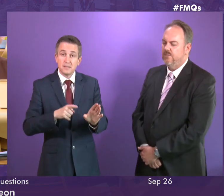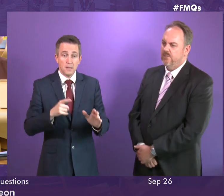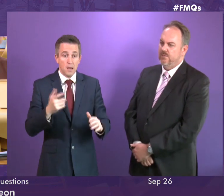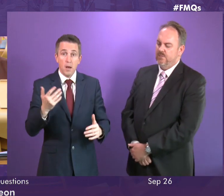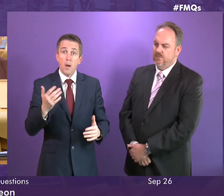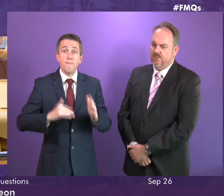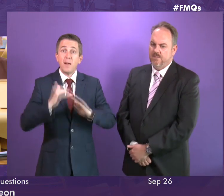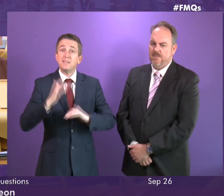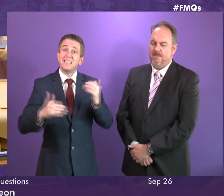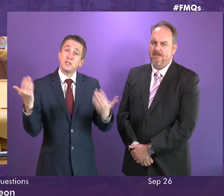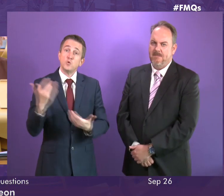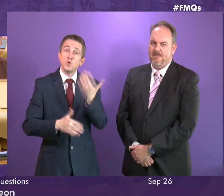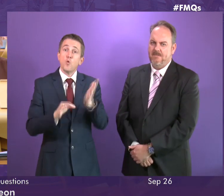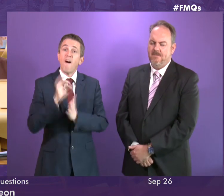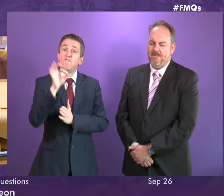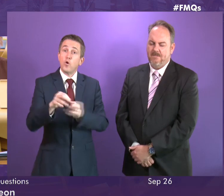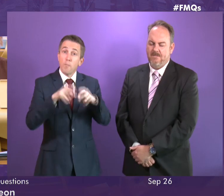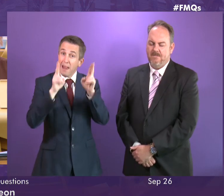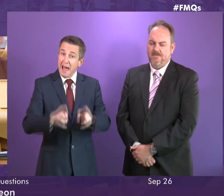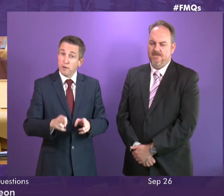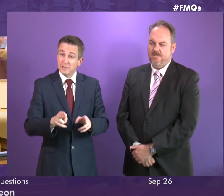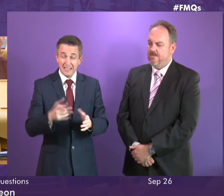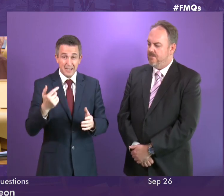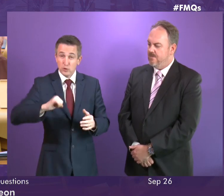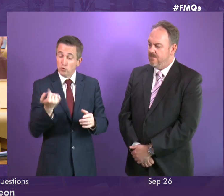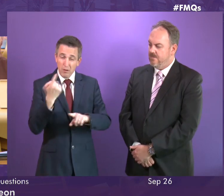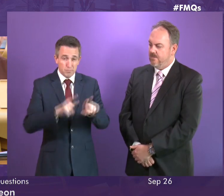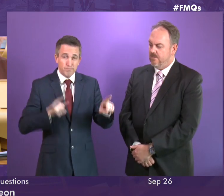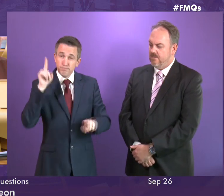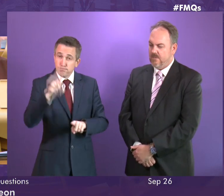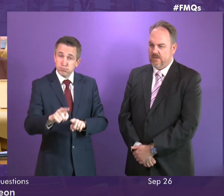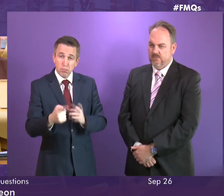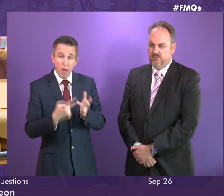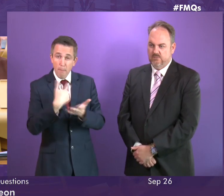new, affordable housing, outstripping anything that we see elsewhere in the United Kingdom;